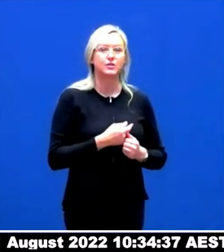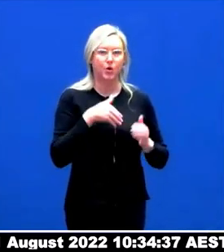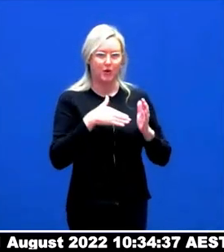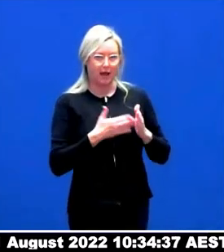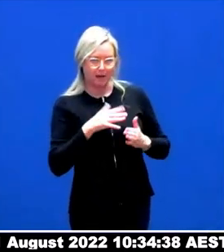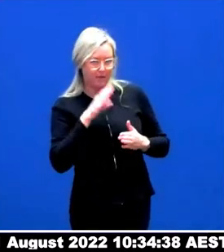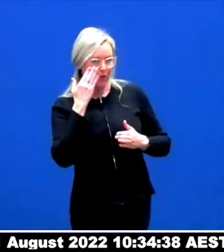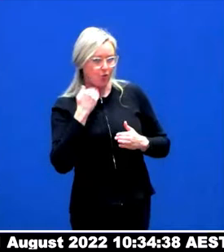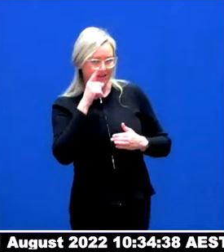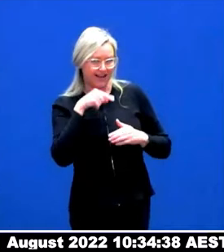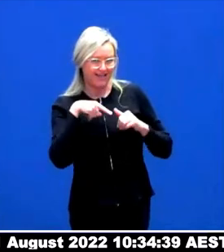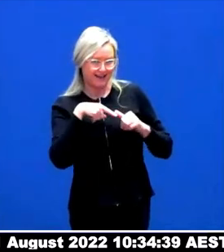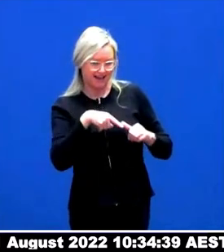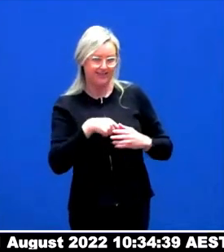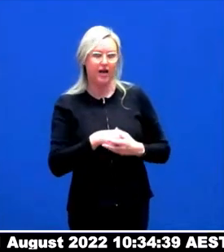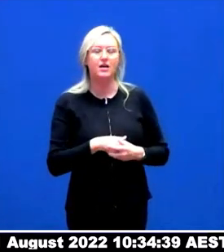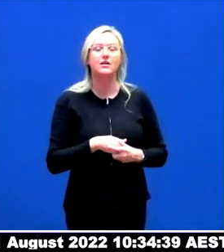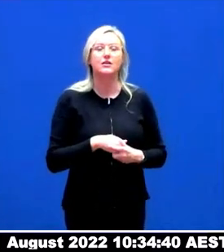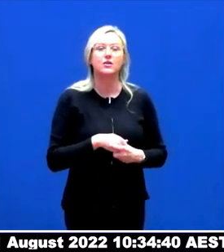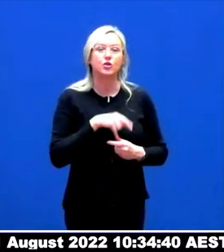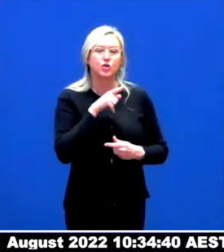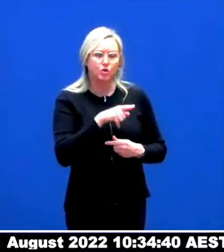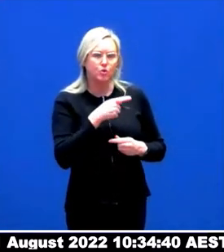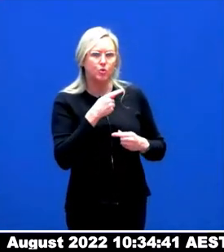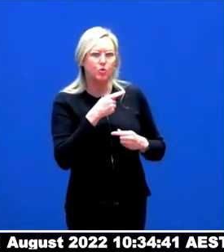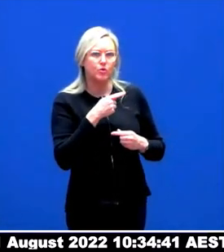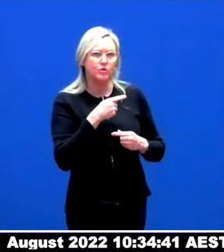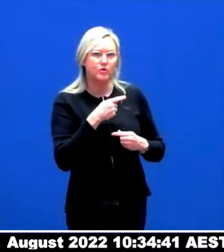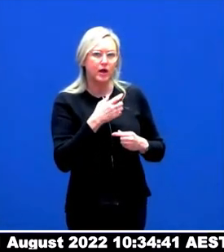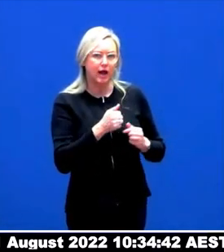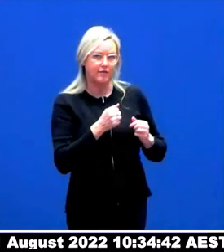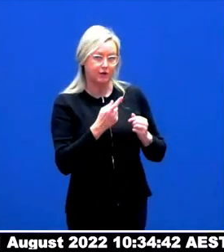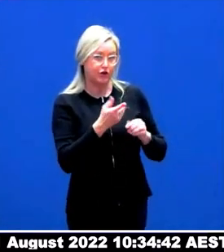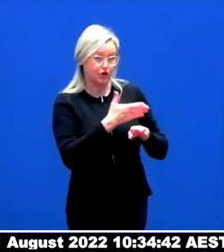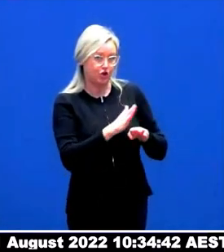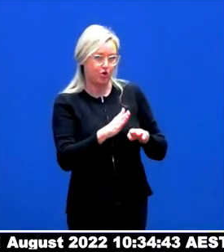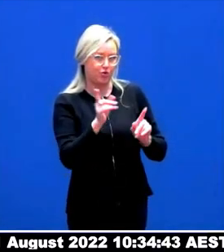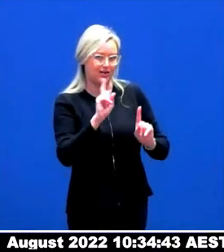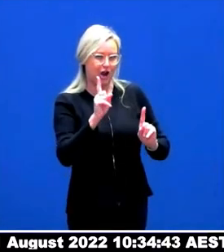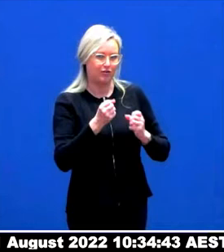Yes. MS EASTMAN: You've included a copy of the current Strategy. That was launched in December last year.